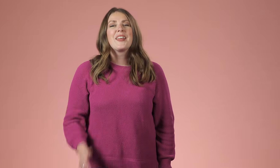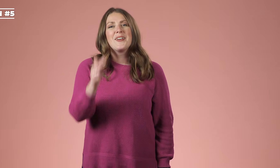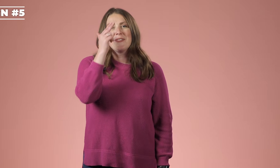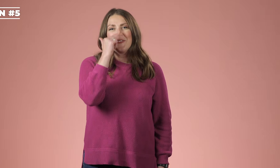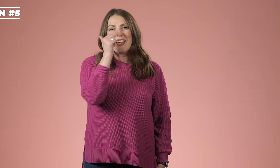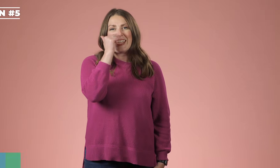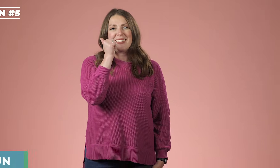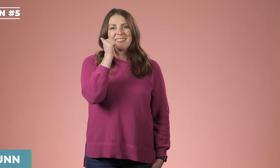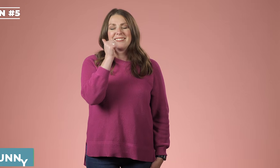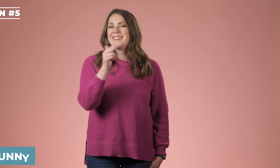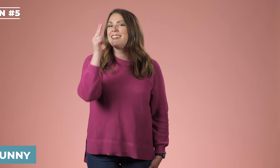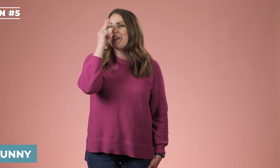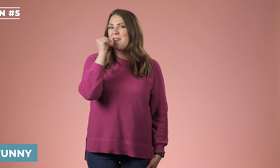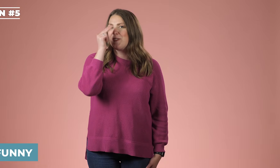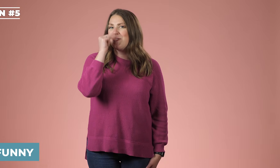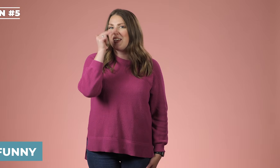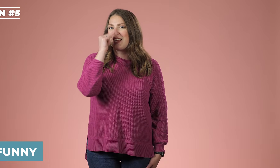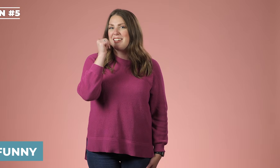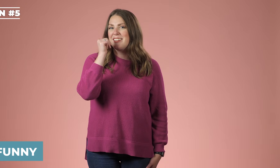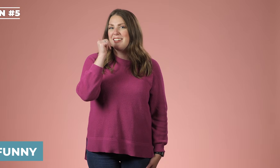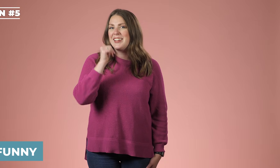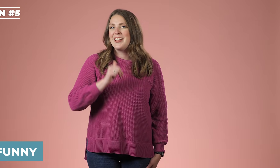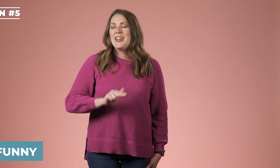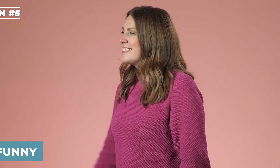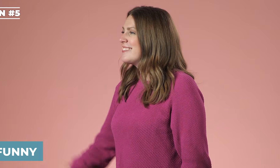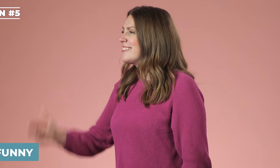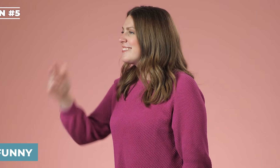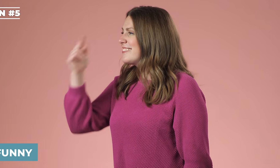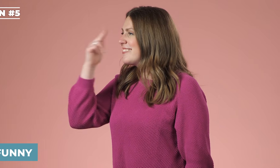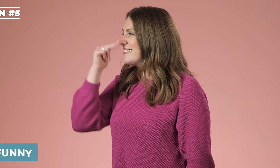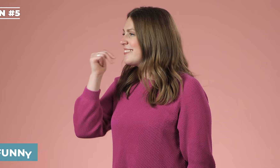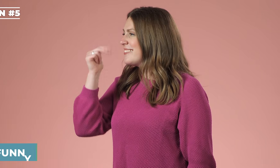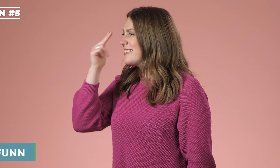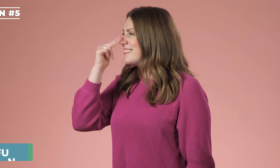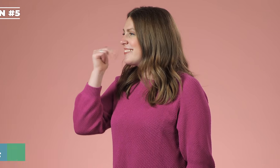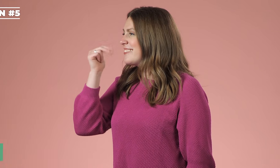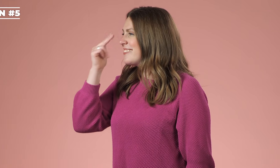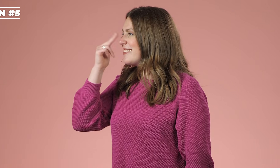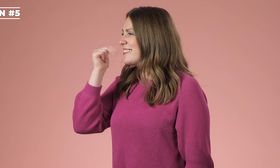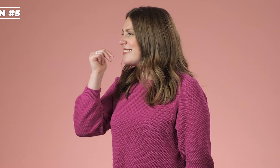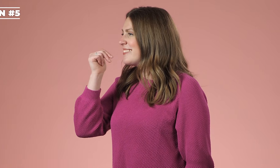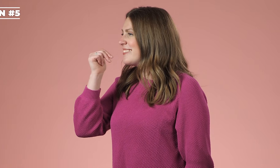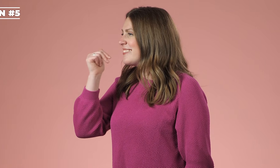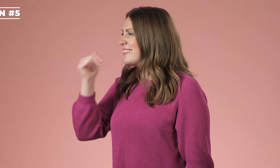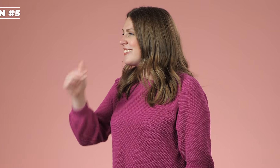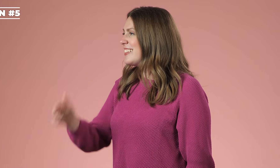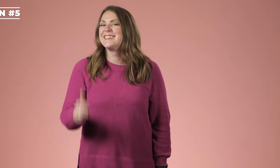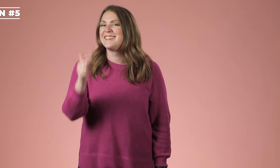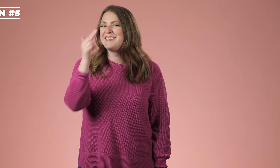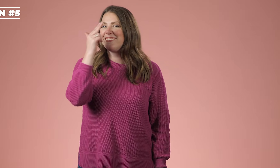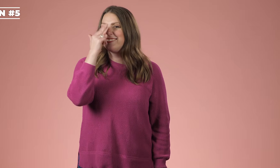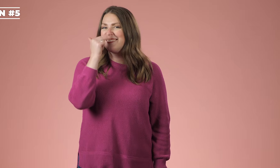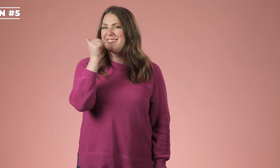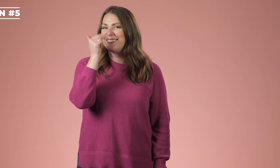Funny, funny. You have your two-fingers coming up onto your nose and brushing down